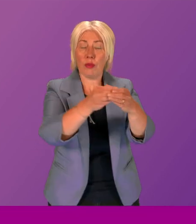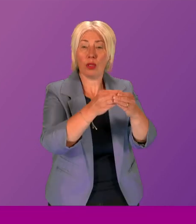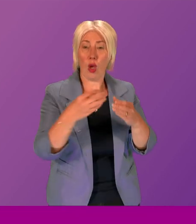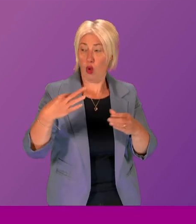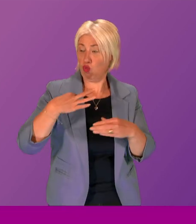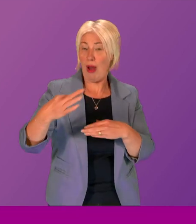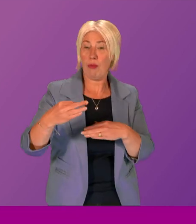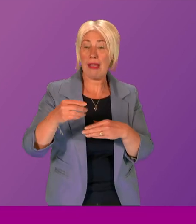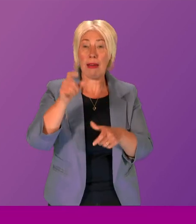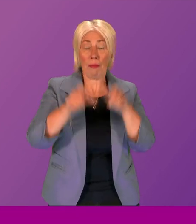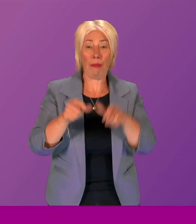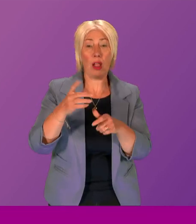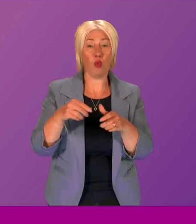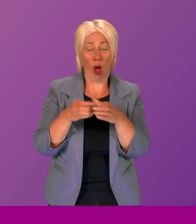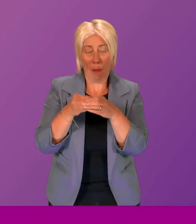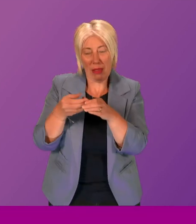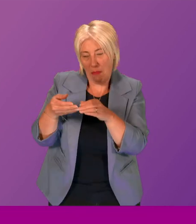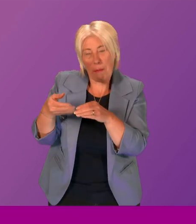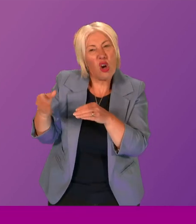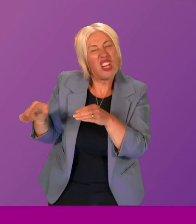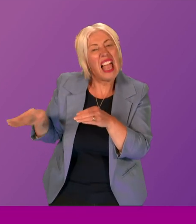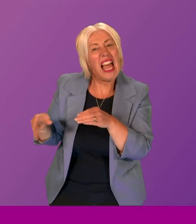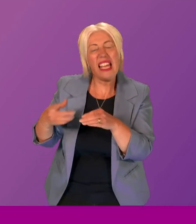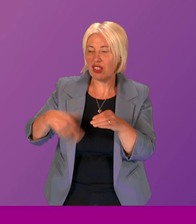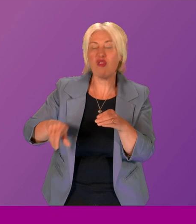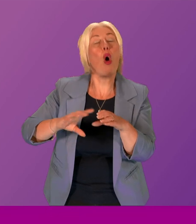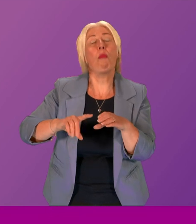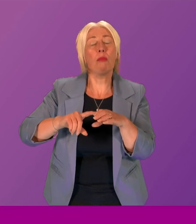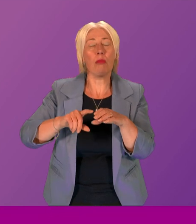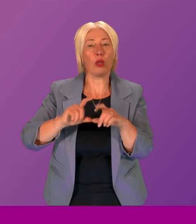marginalised people in our communities. The Scottish Council of Jewish Communities stated: